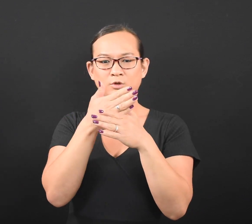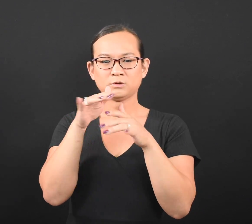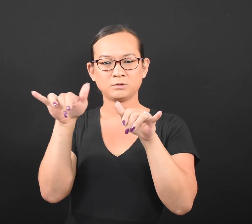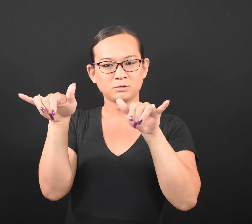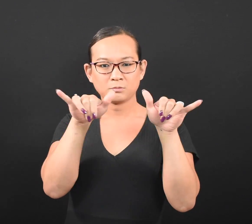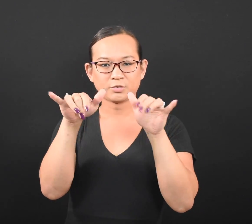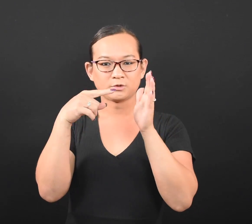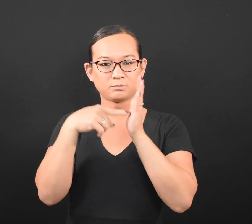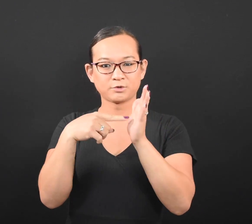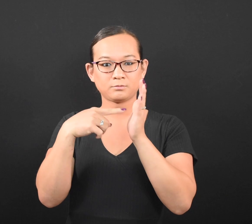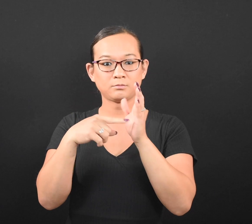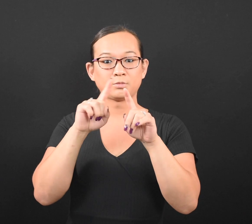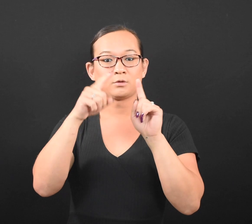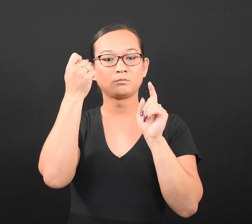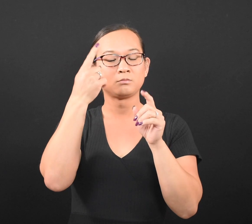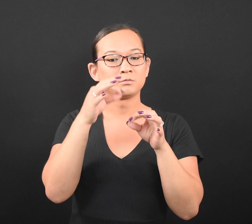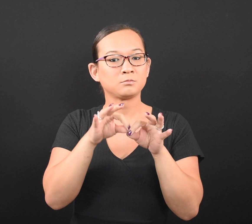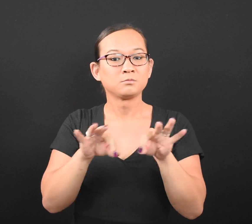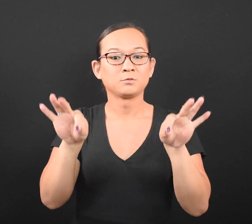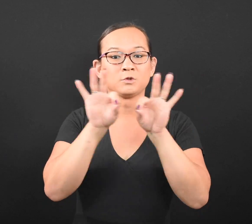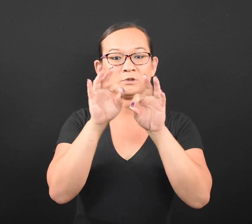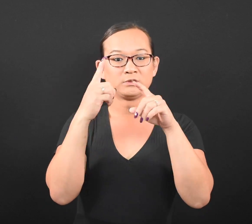symptoms, but there are some key differences between the two.